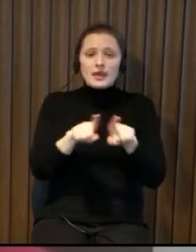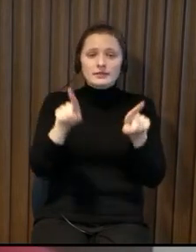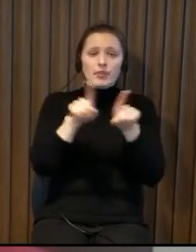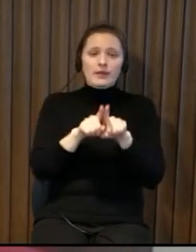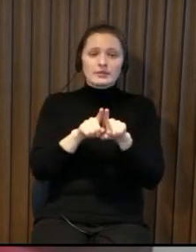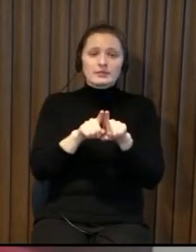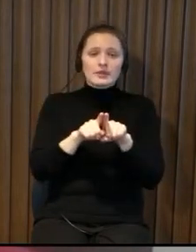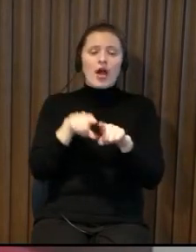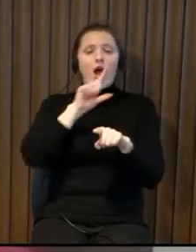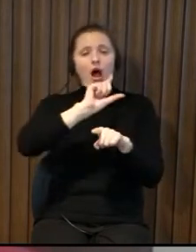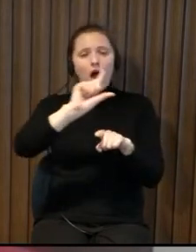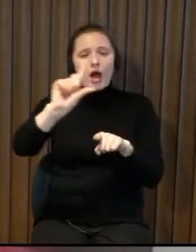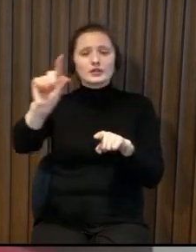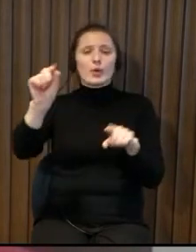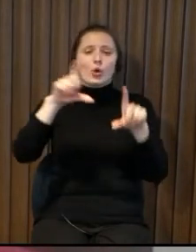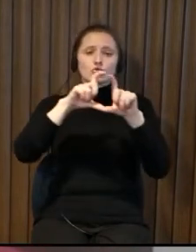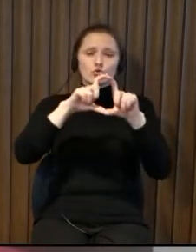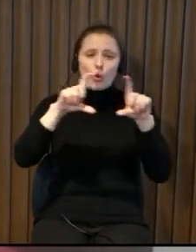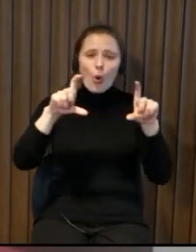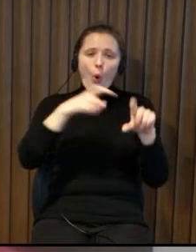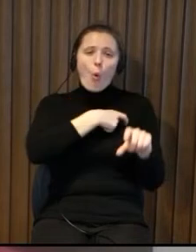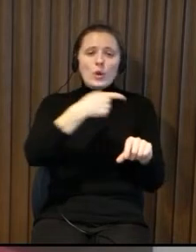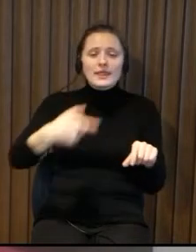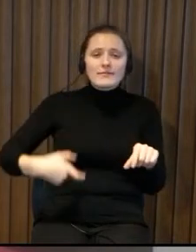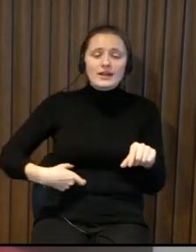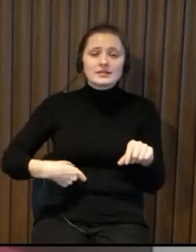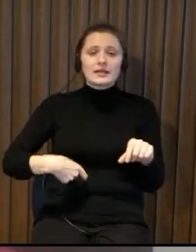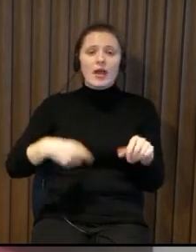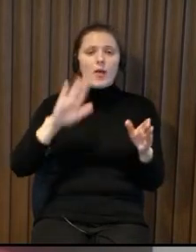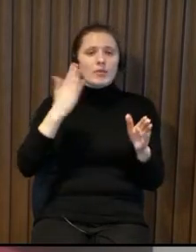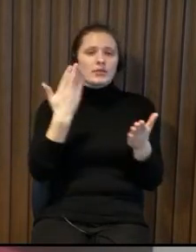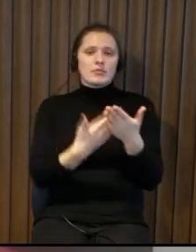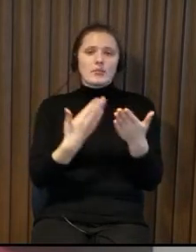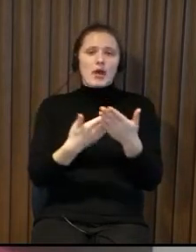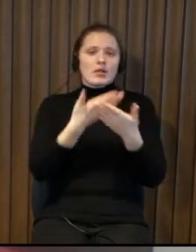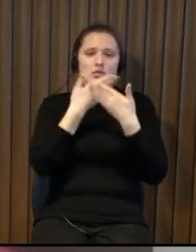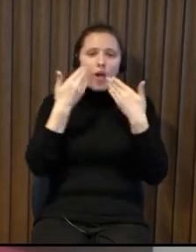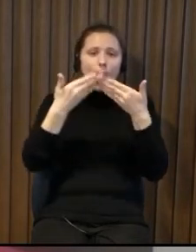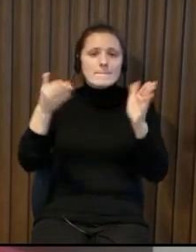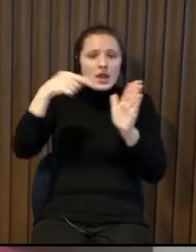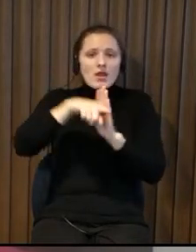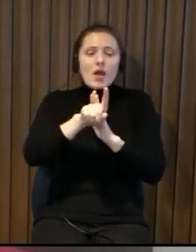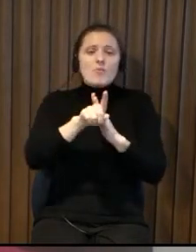step how is the person feeling in this building for example you get to the university but you